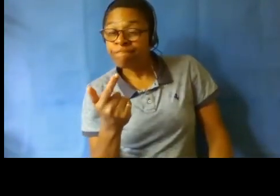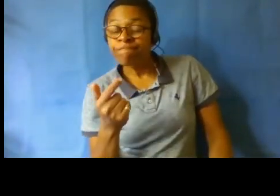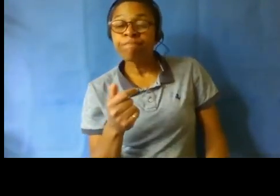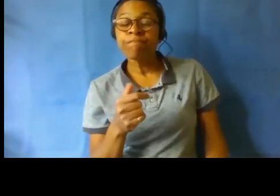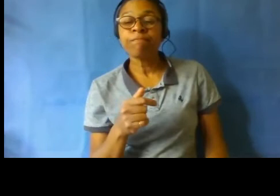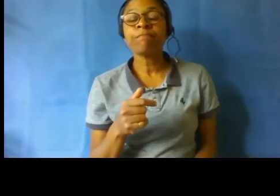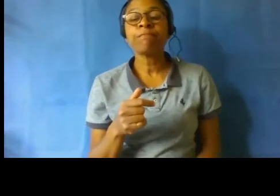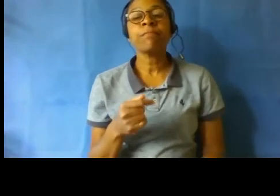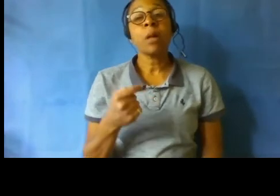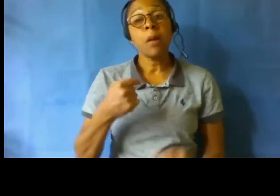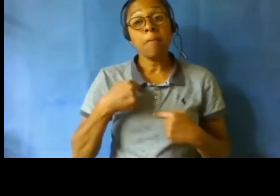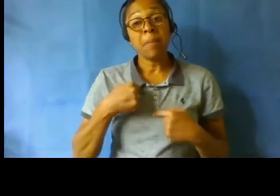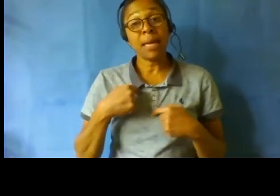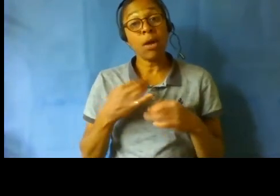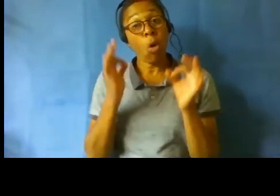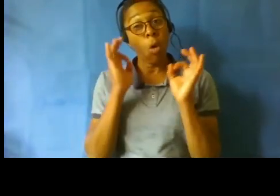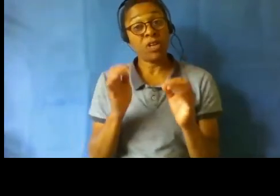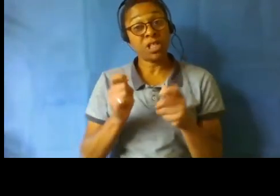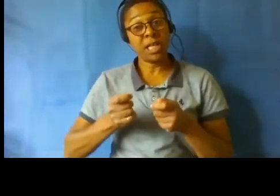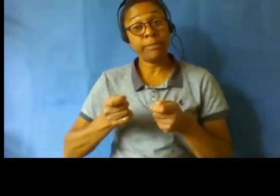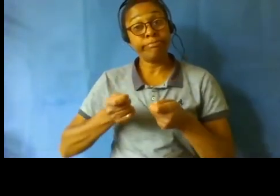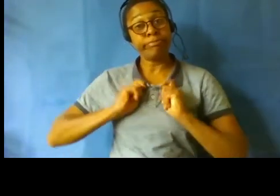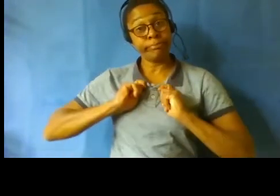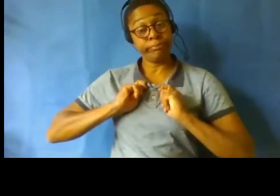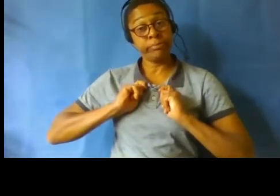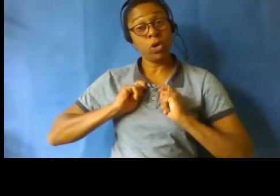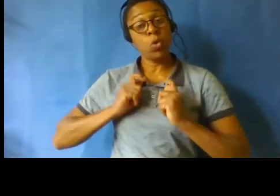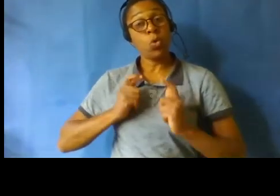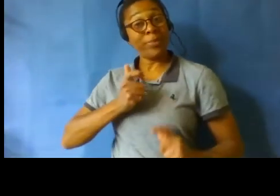severe depression and anxiety it was a shock to my family my mom and grandma